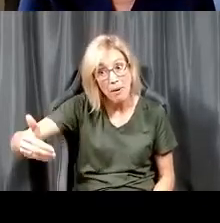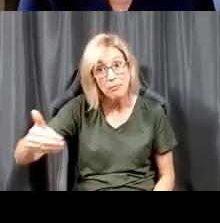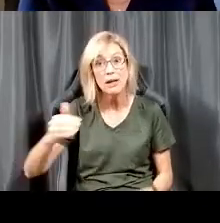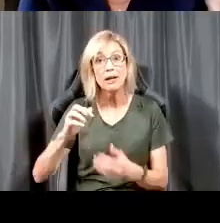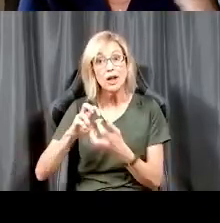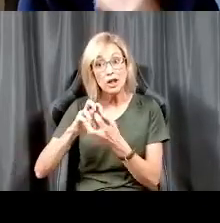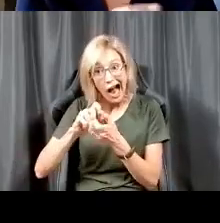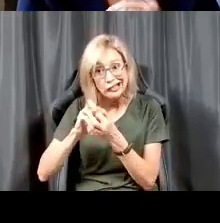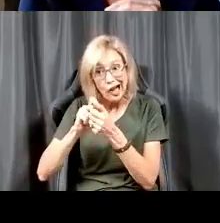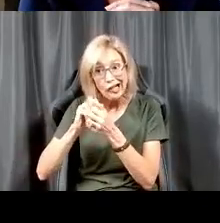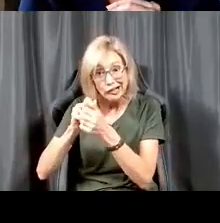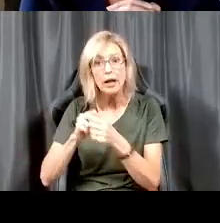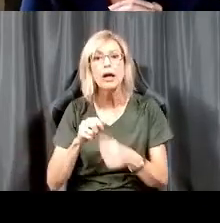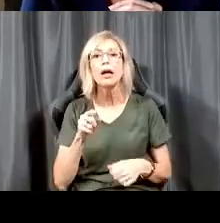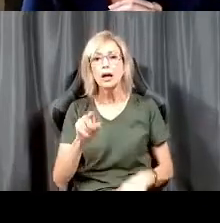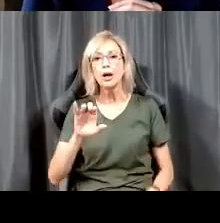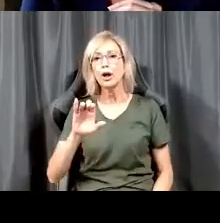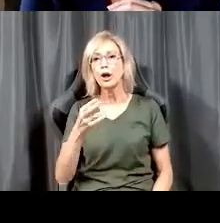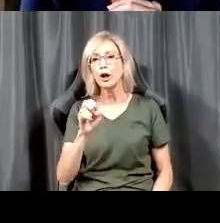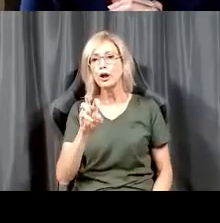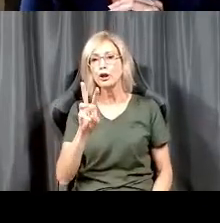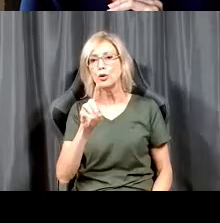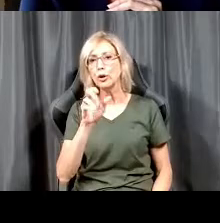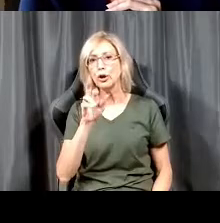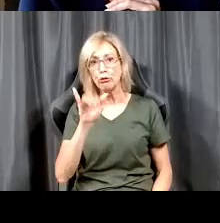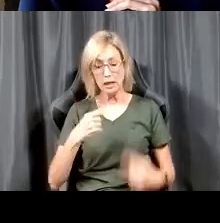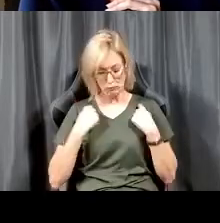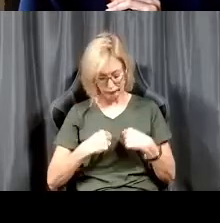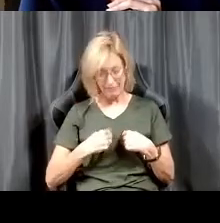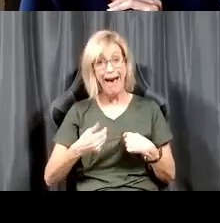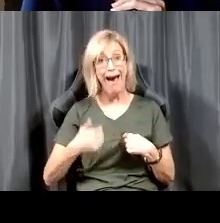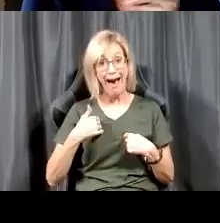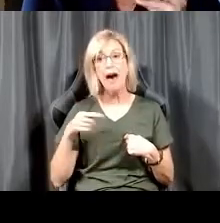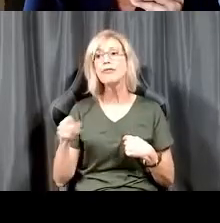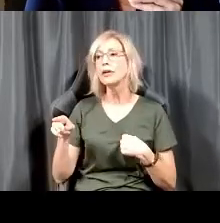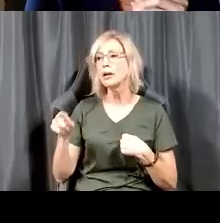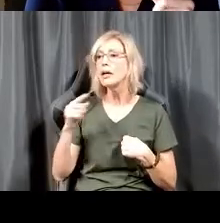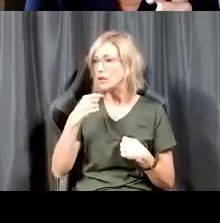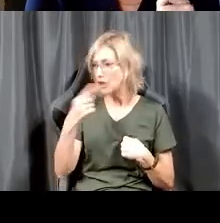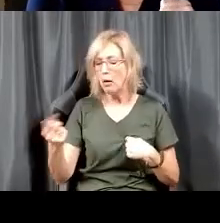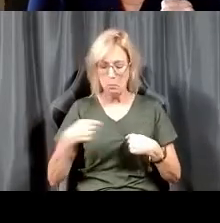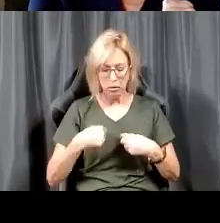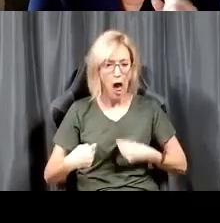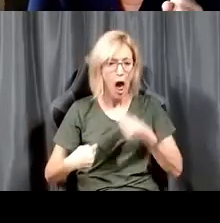always redirect to that. The question I'm sure you were thinking of is where do I get it?